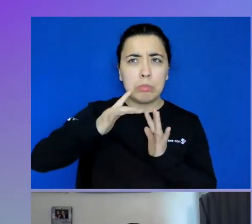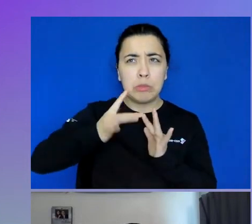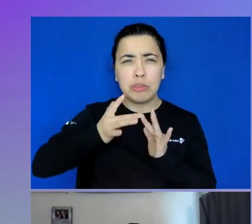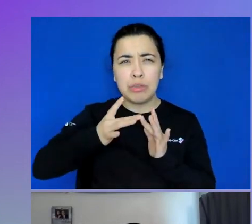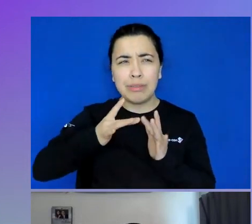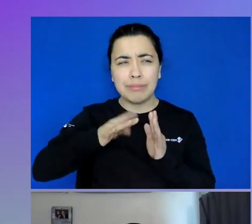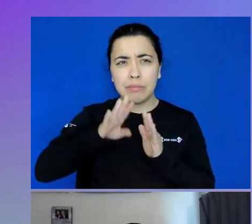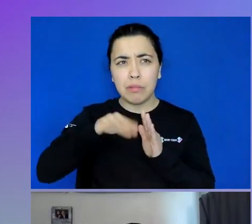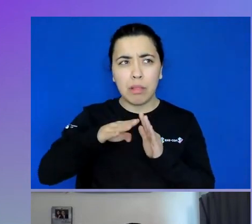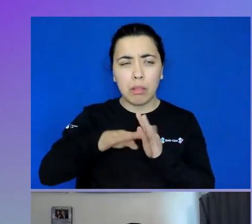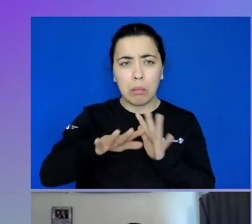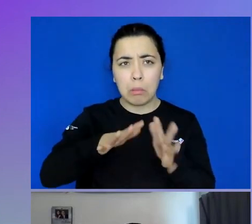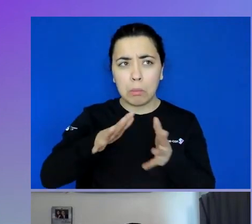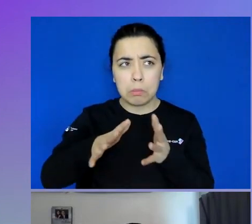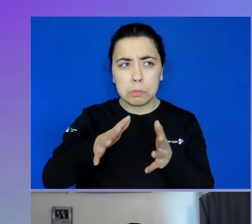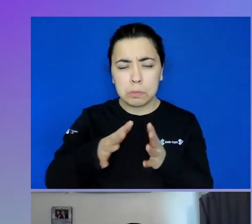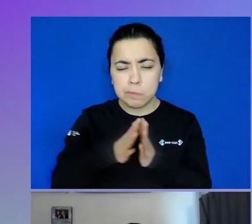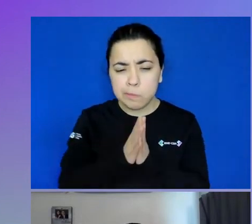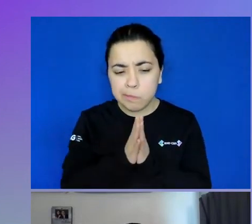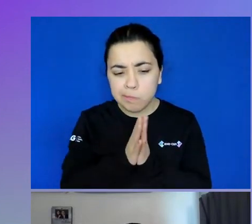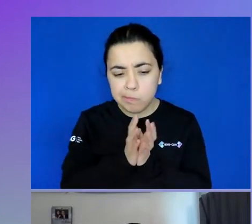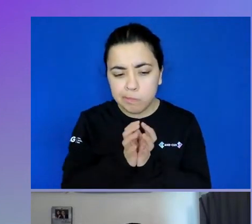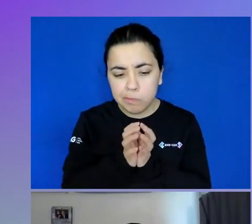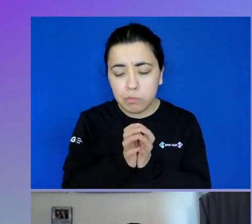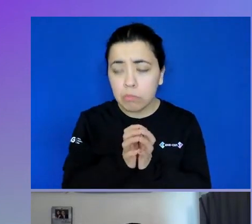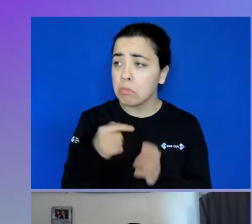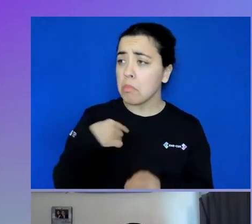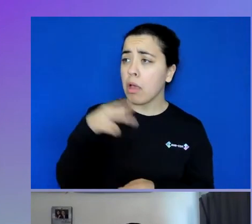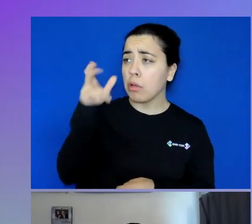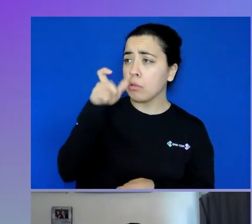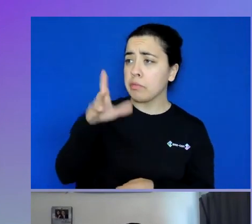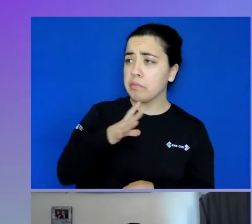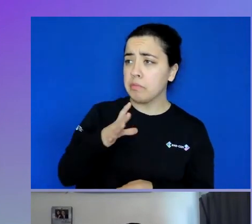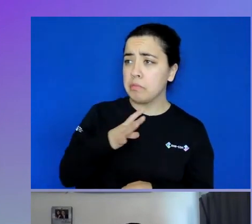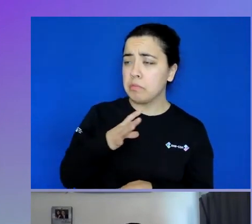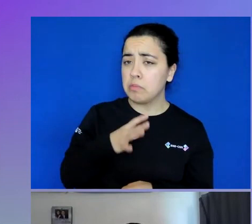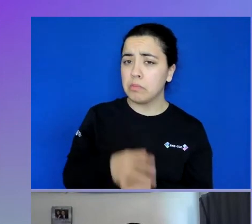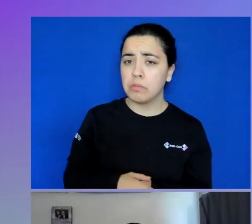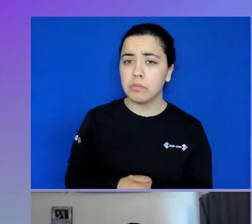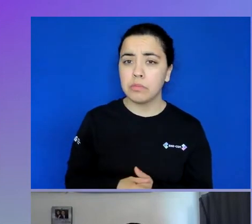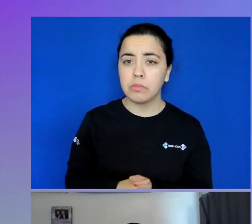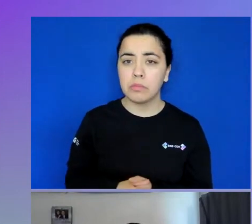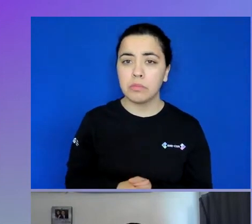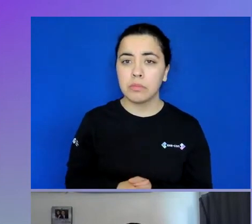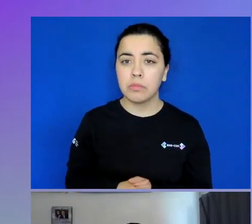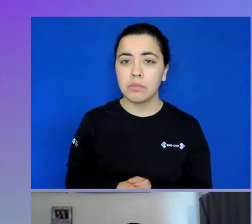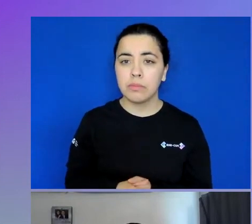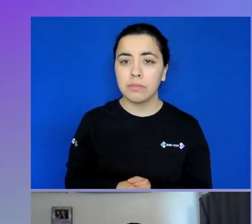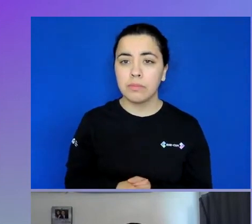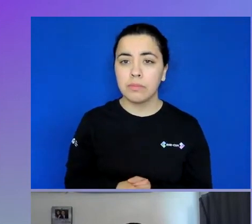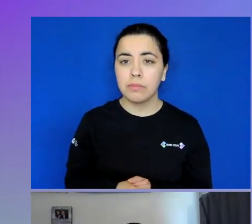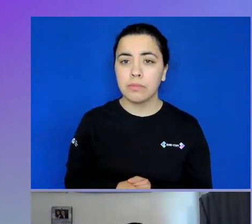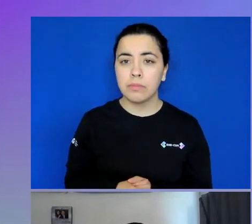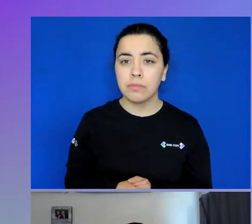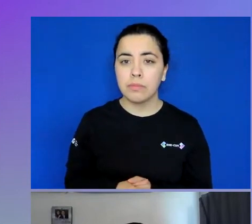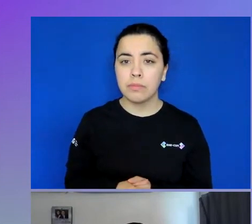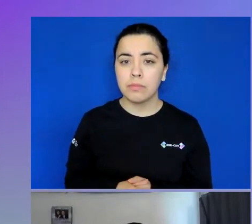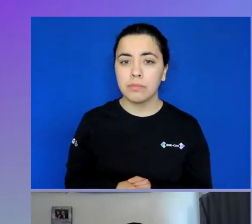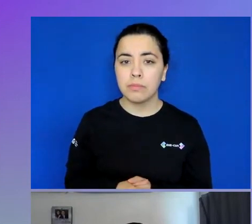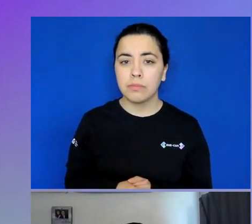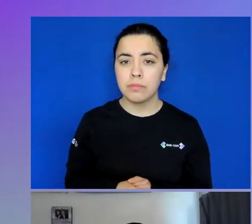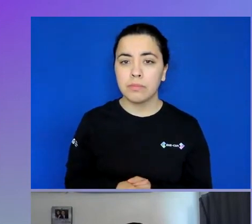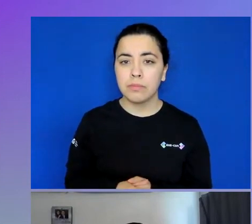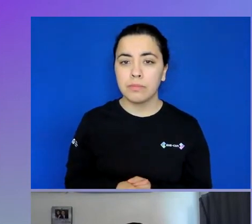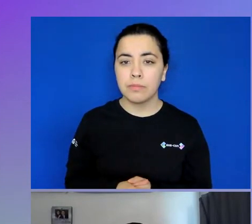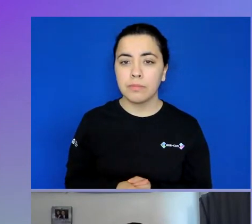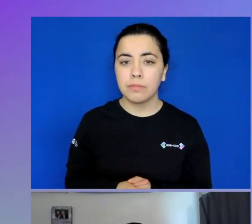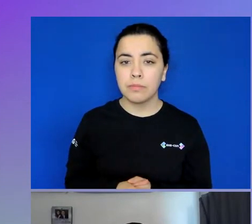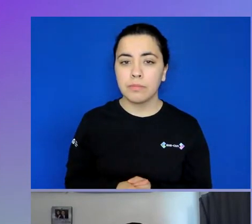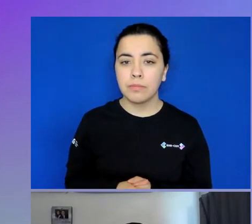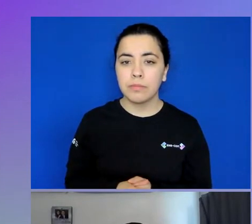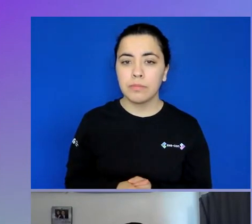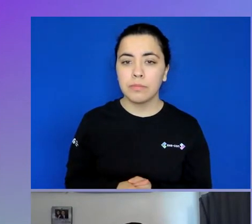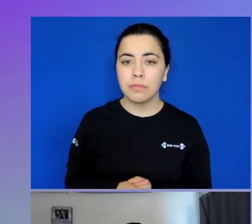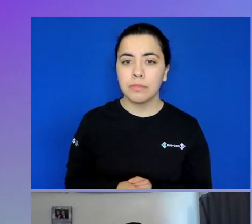might be. Um, I can hear you. The next question is, can linter